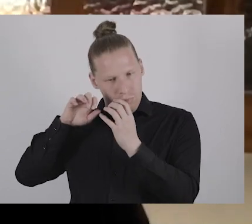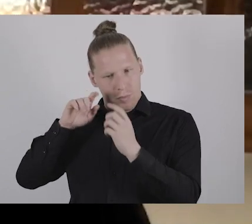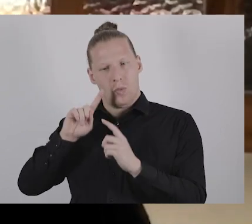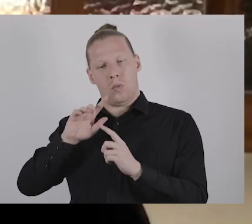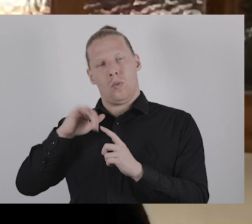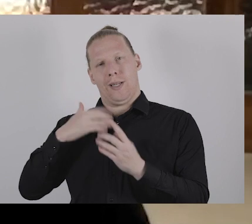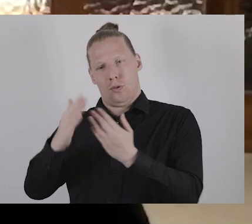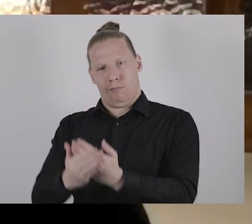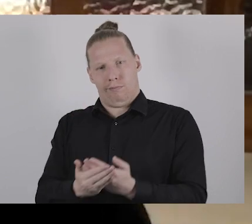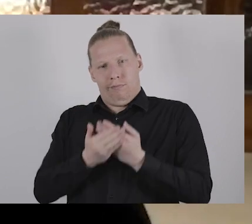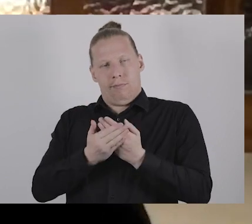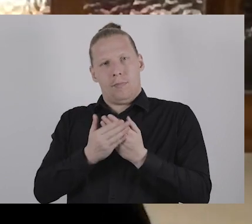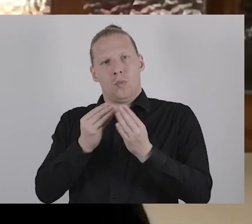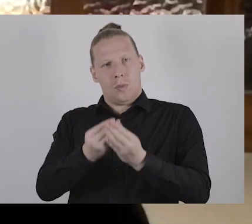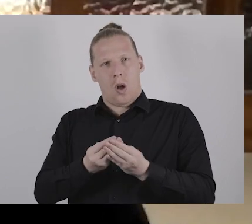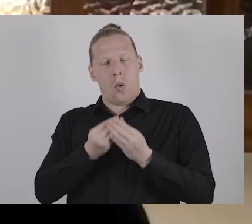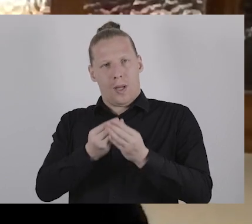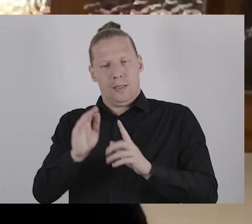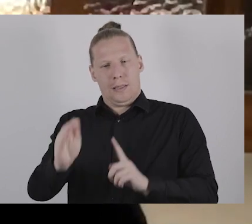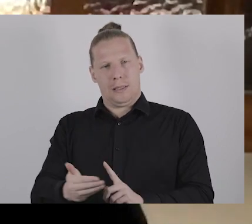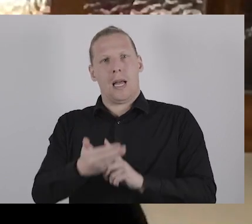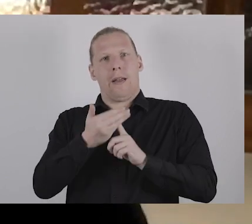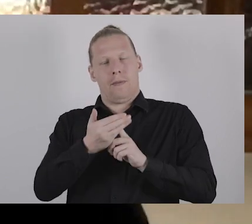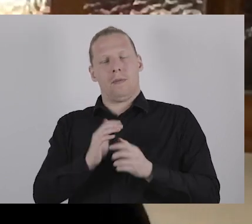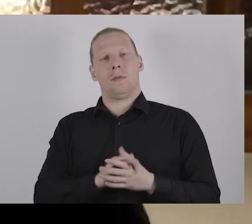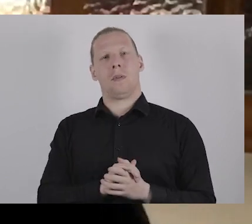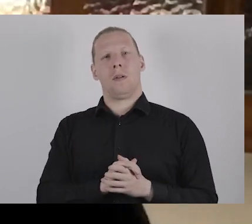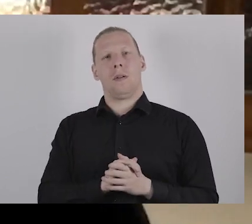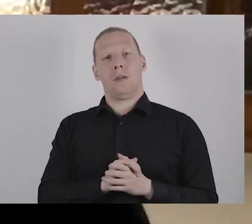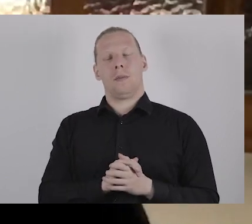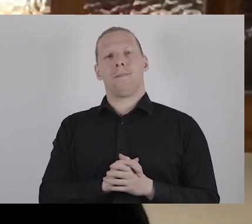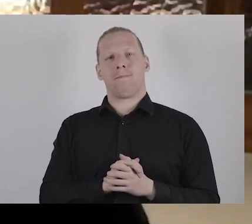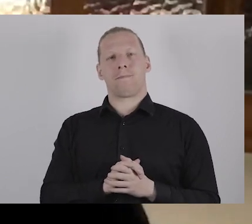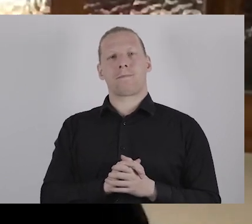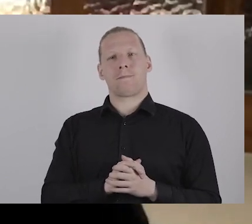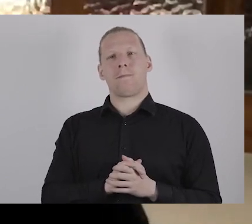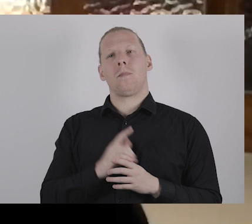Again, whānau, we're appreciative of the opportunity for you to join us